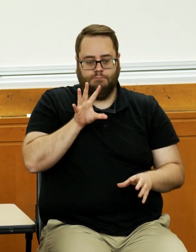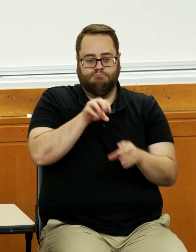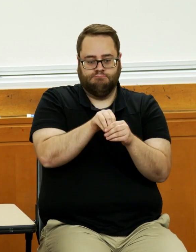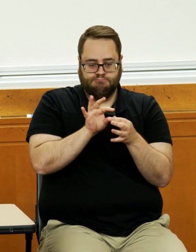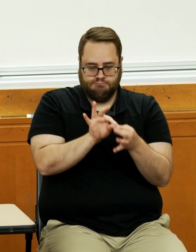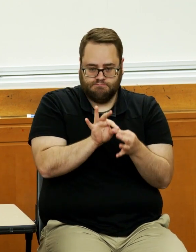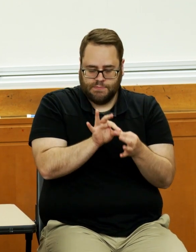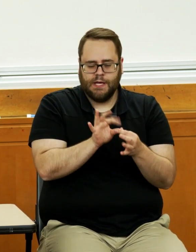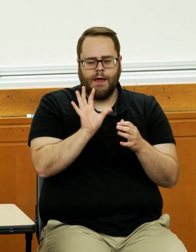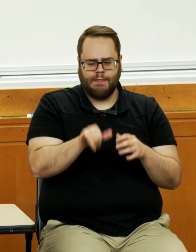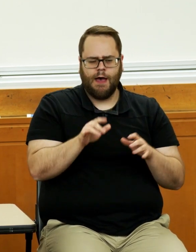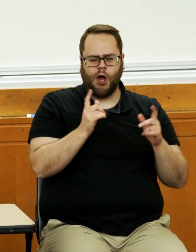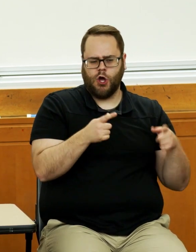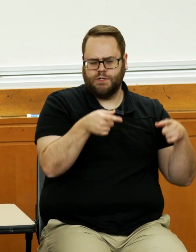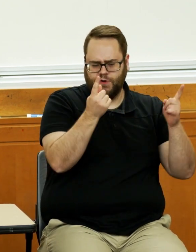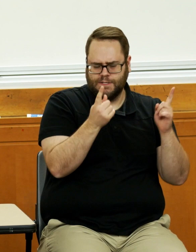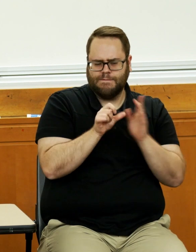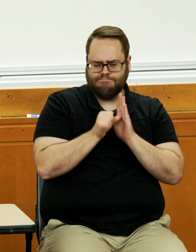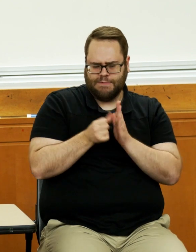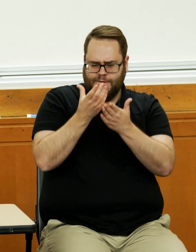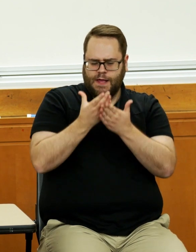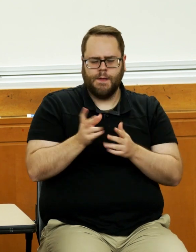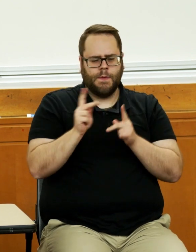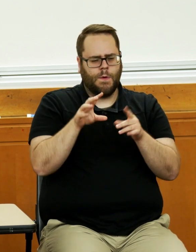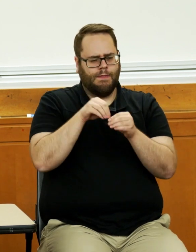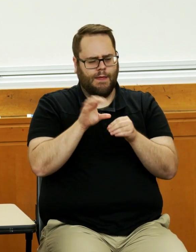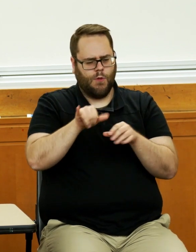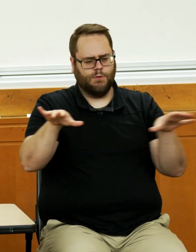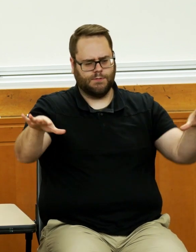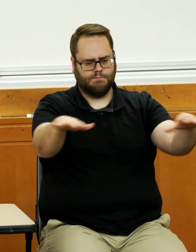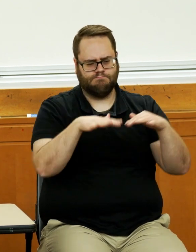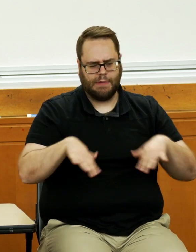also highlighted the fact that people within the same movement spaces often have different